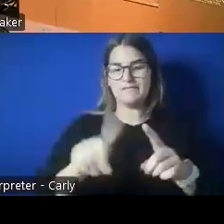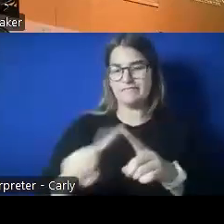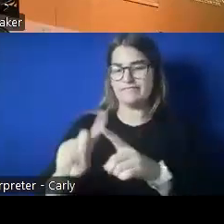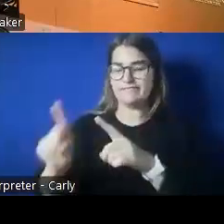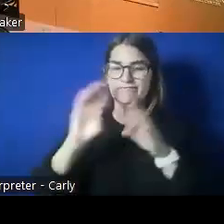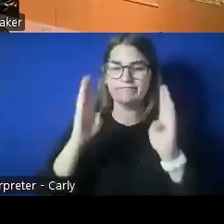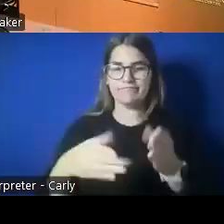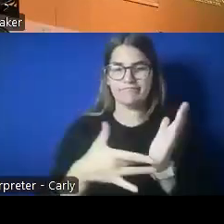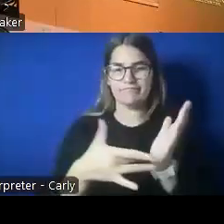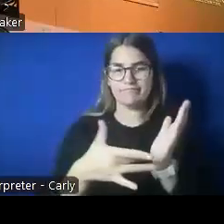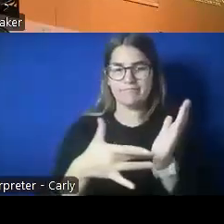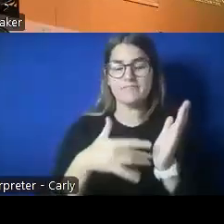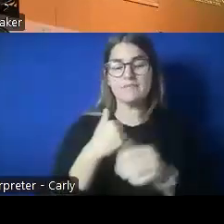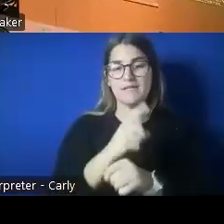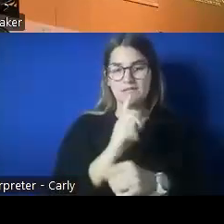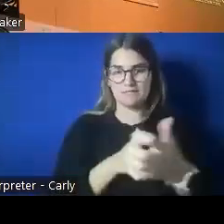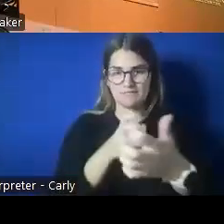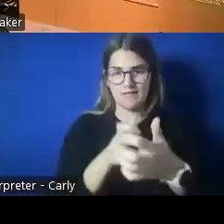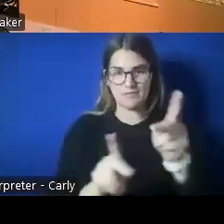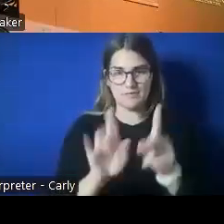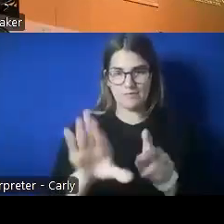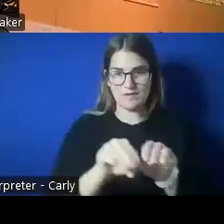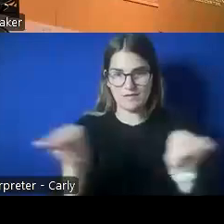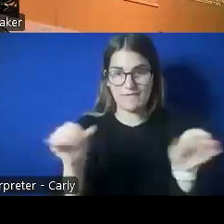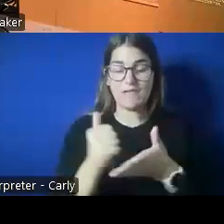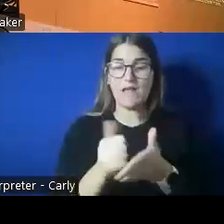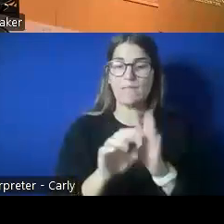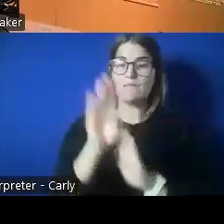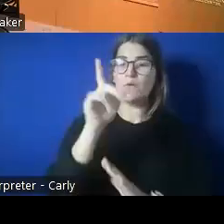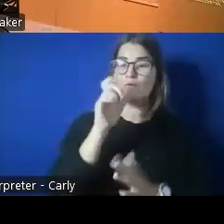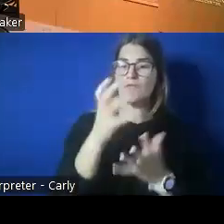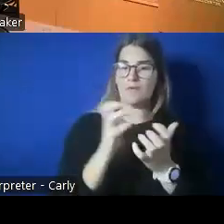allow her to meet people where they are and help them grow into who they wish to be understanding